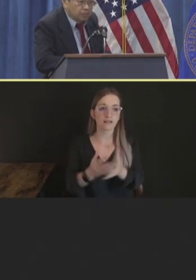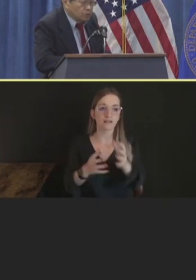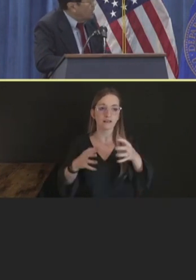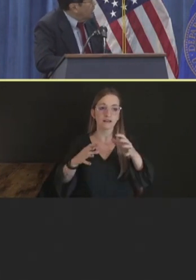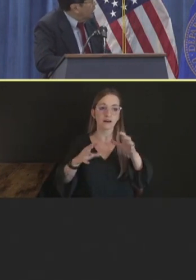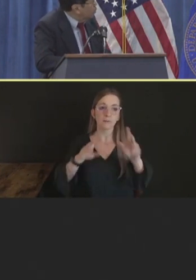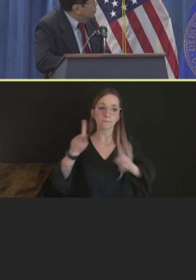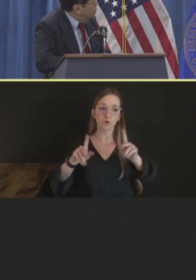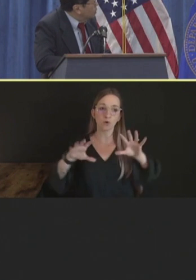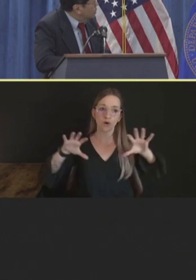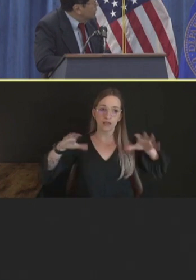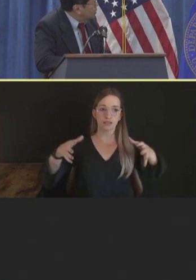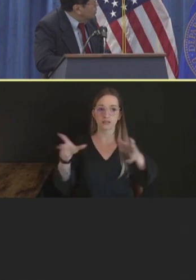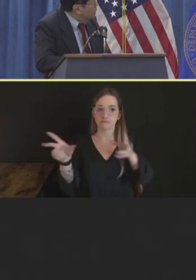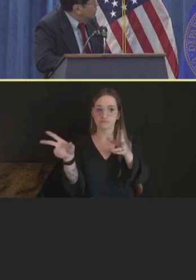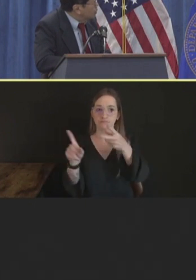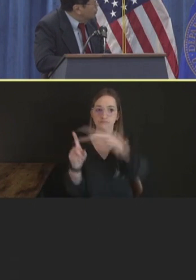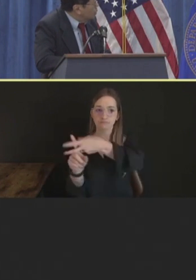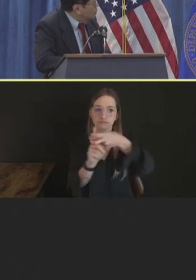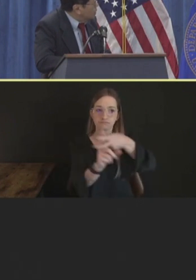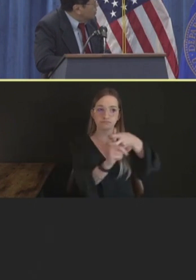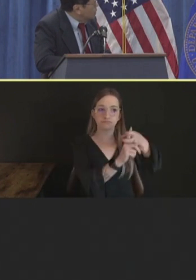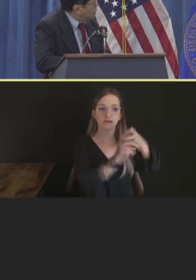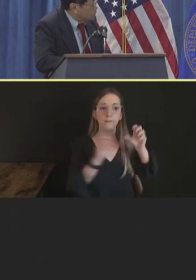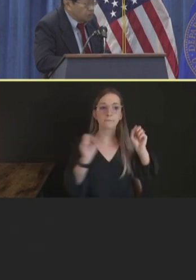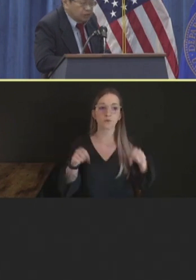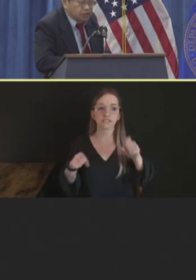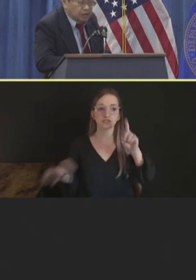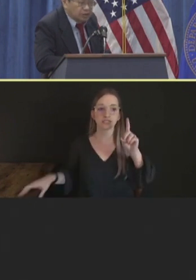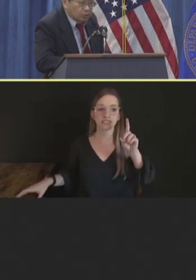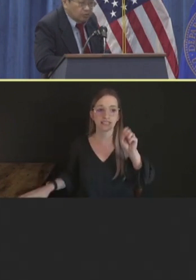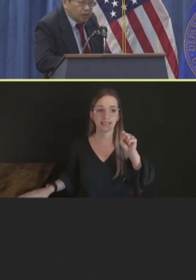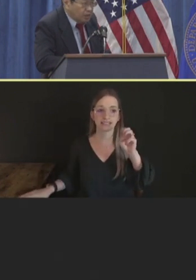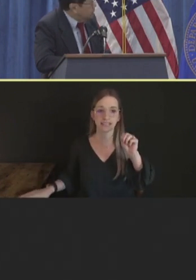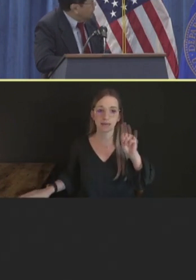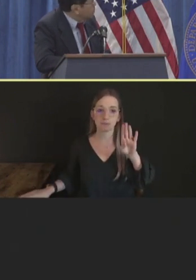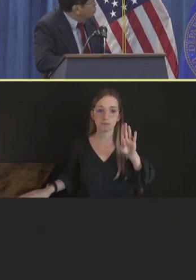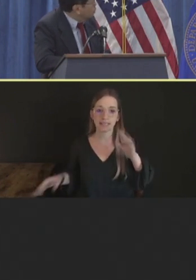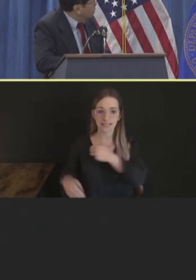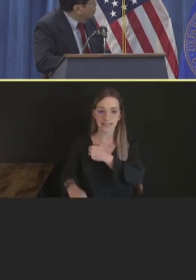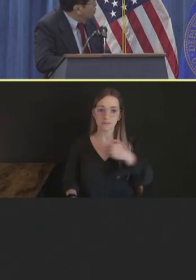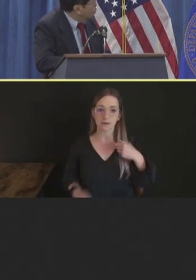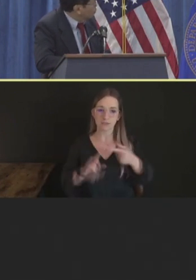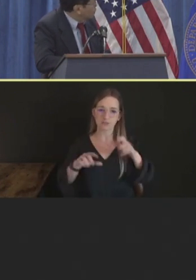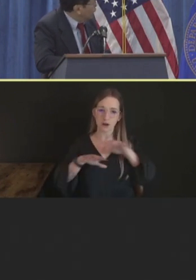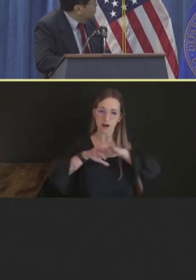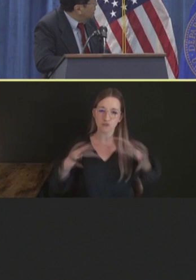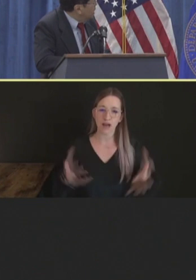members with this requisite expertise. And so we've set up a training course for that.